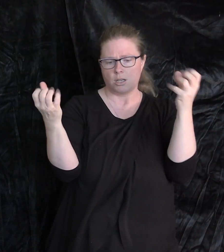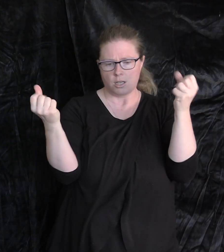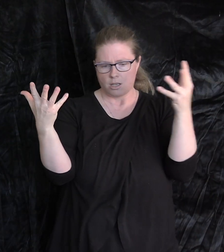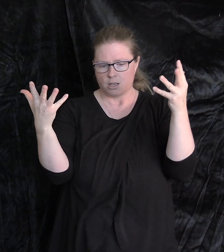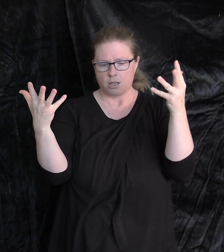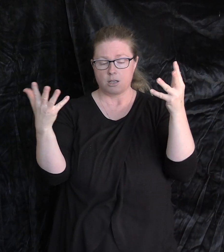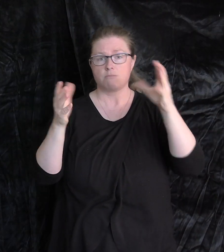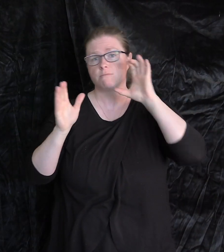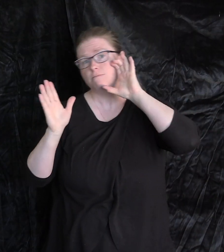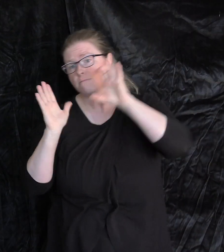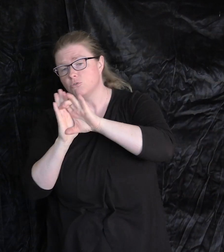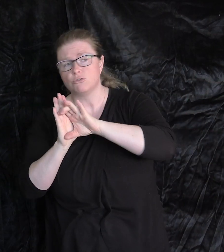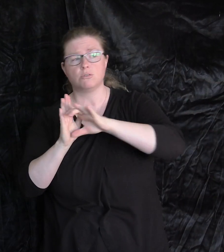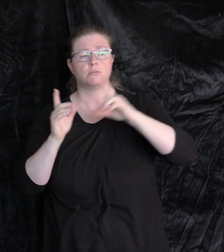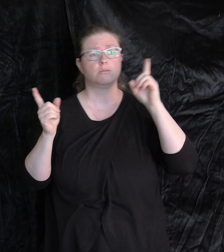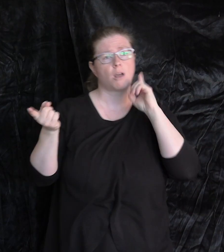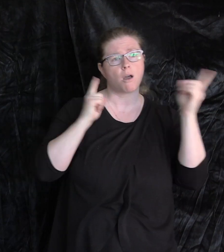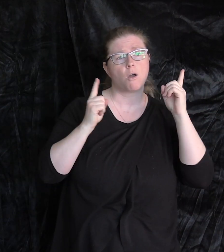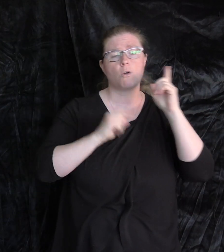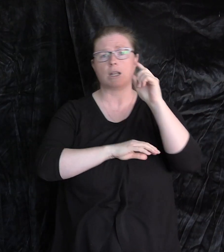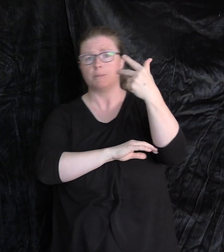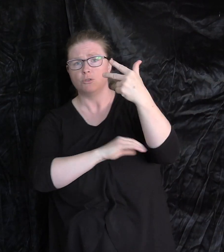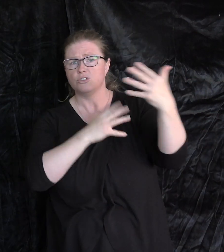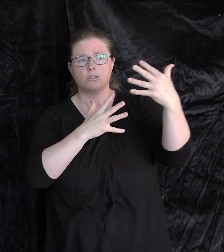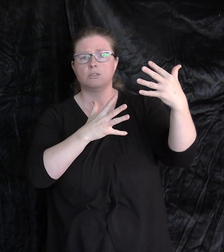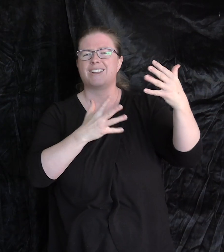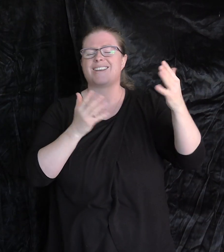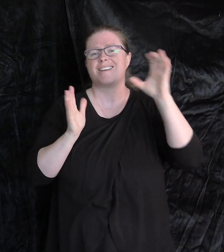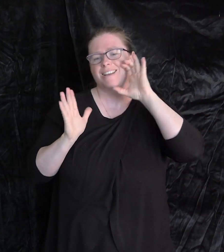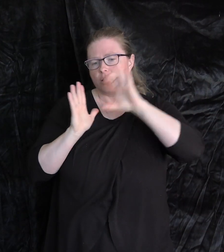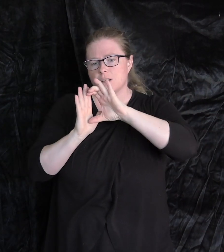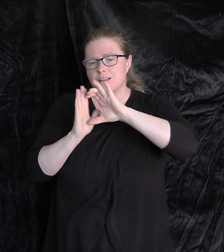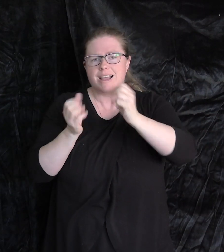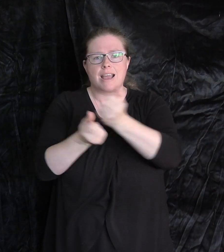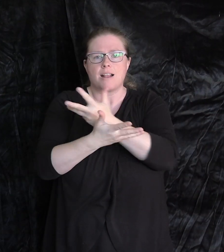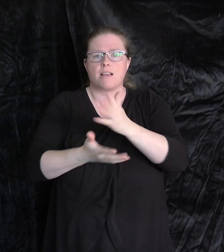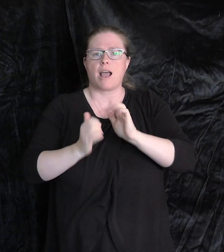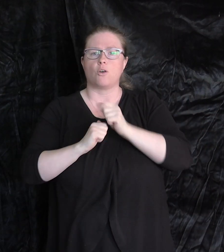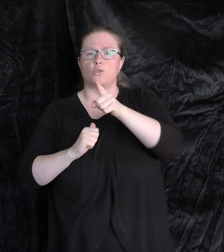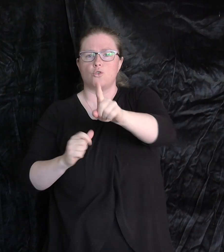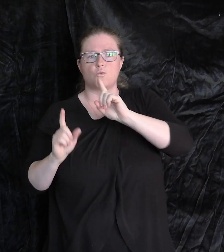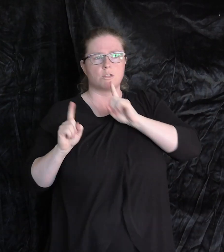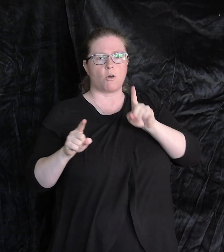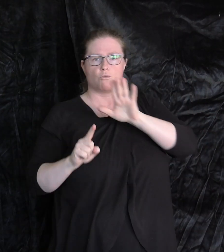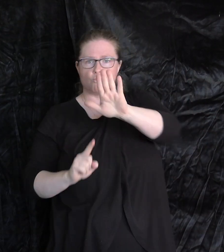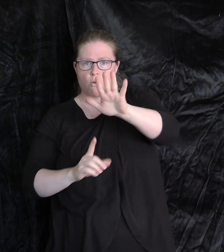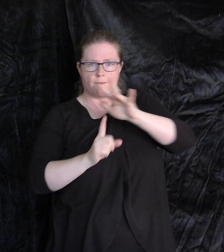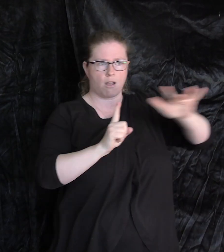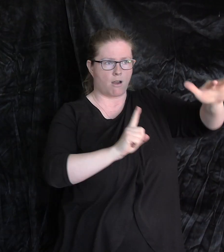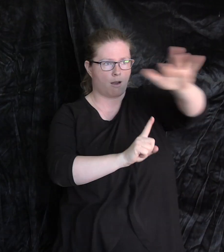image and or sound in attentive response to an environment is a valid interpretation of the piece